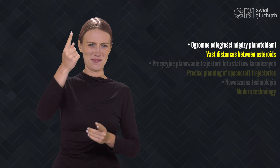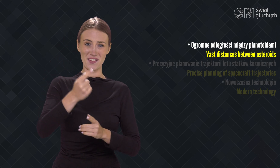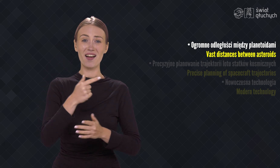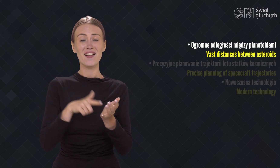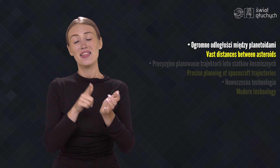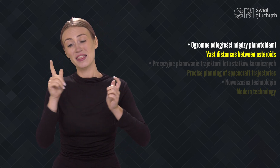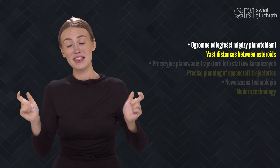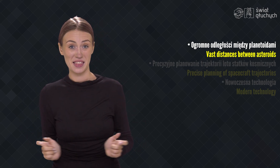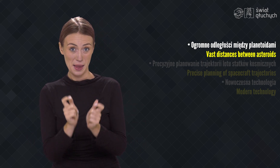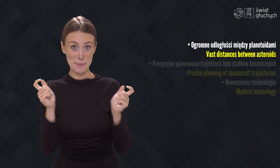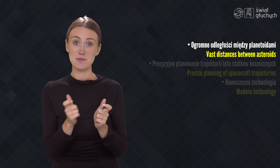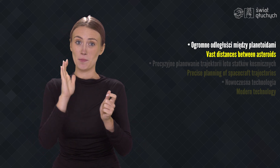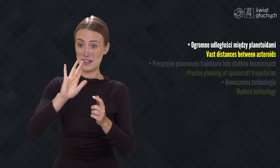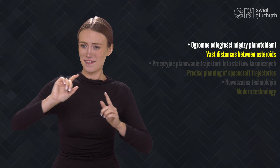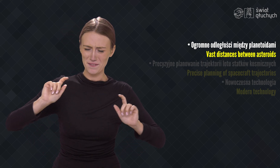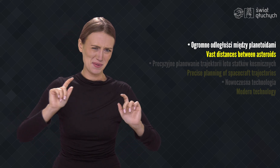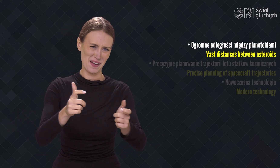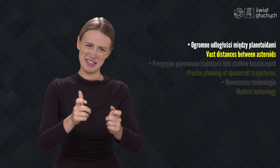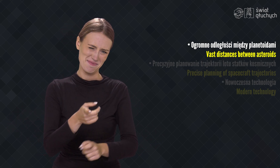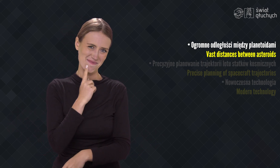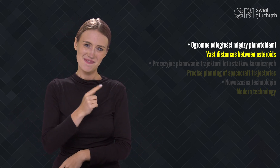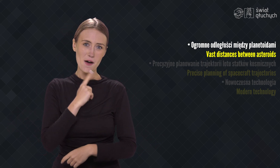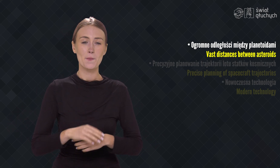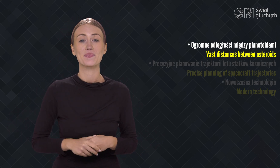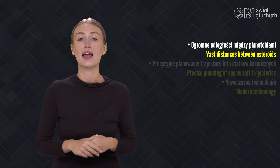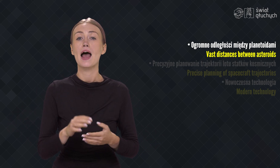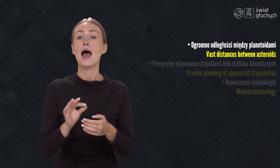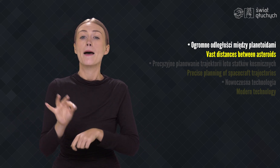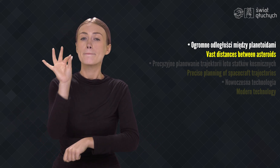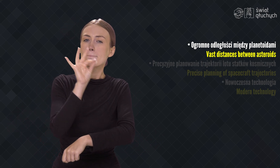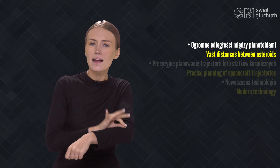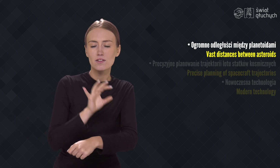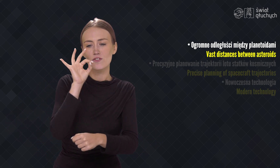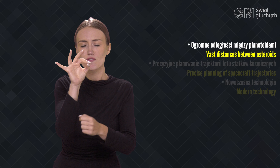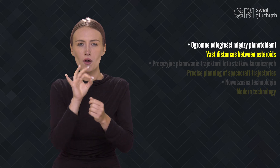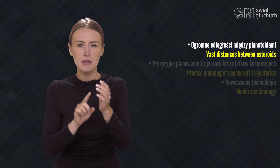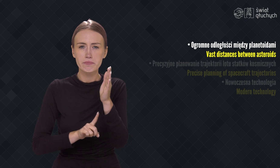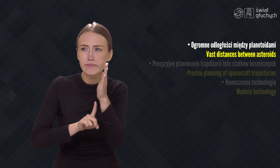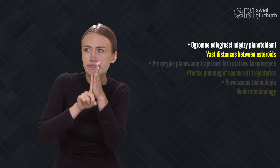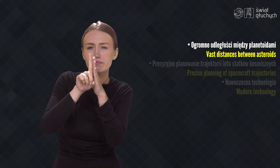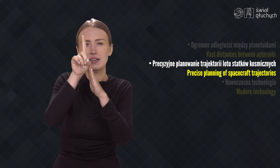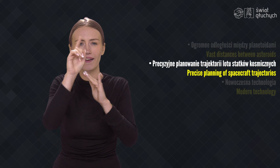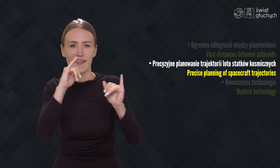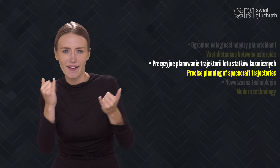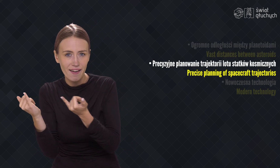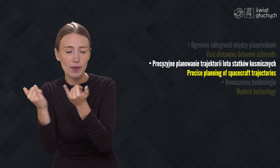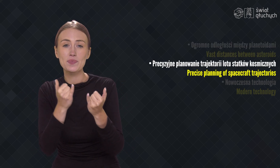This means that the risk of collision is very, very low. • Precise trajectory planning for spacecraft: